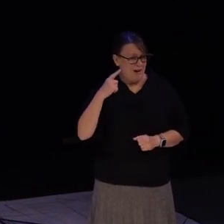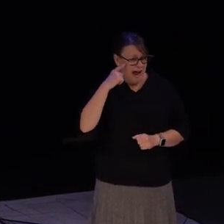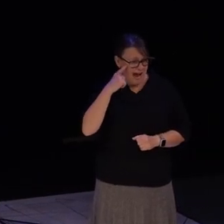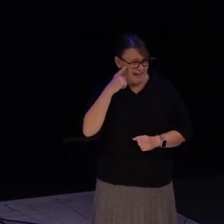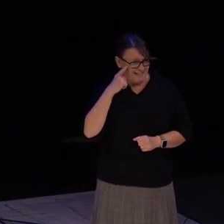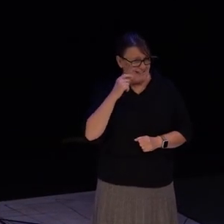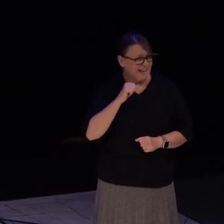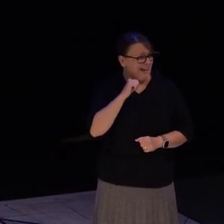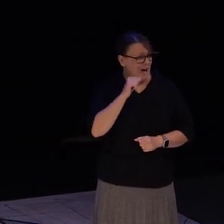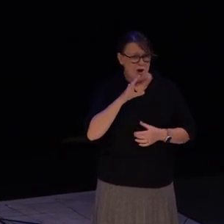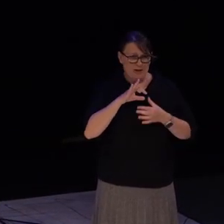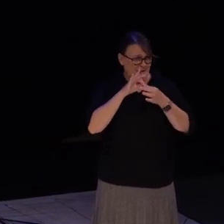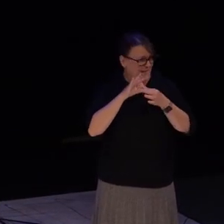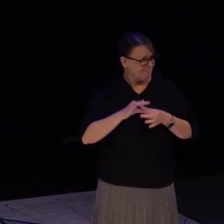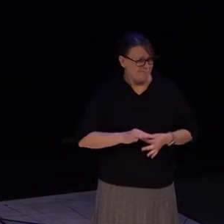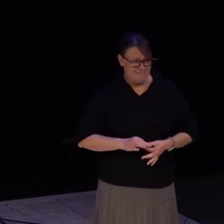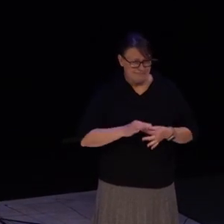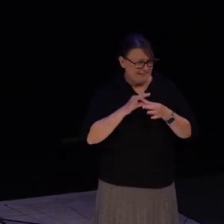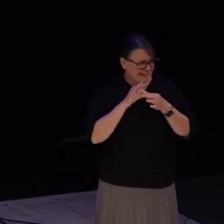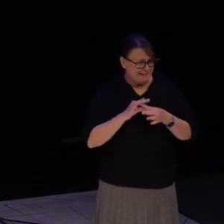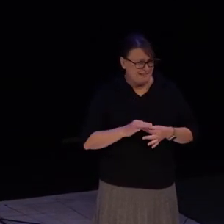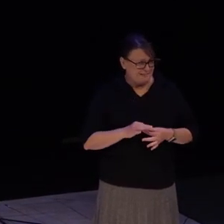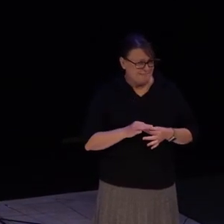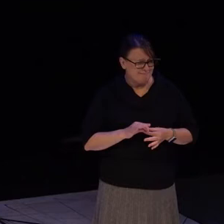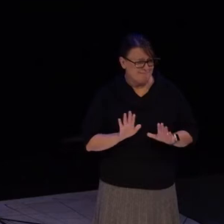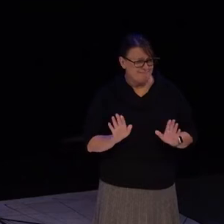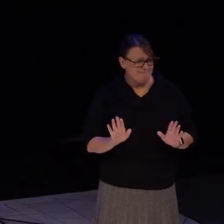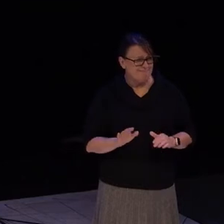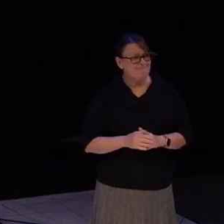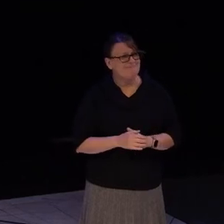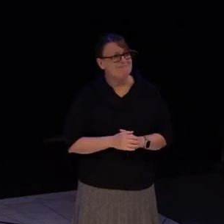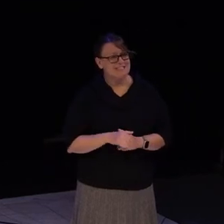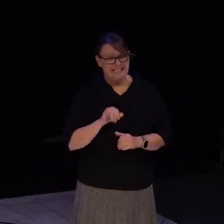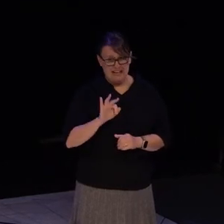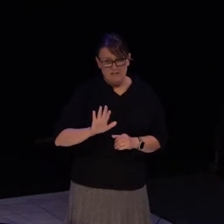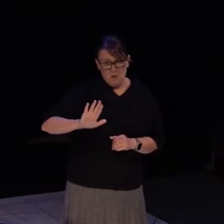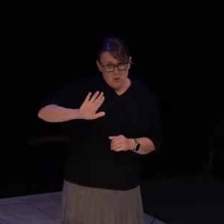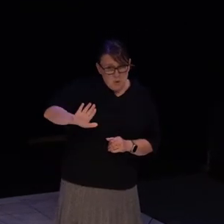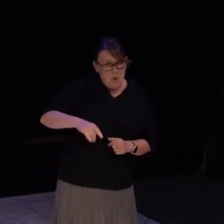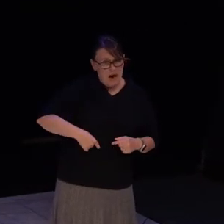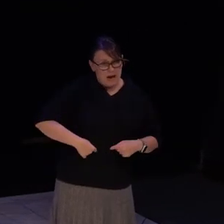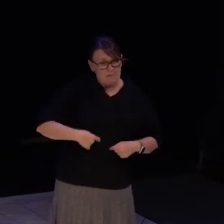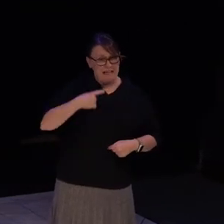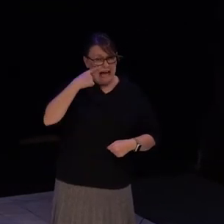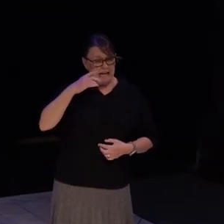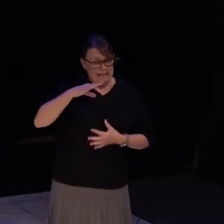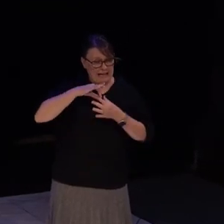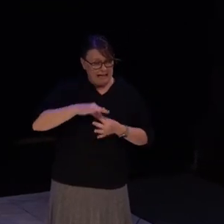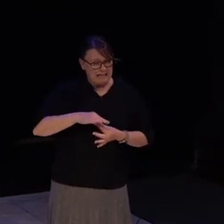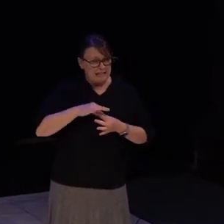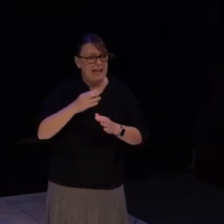are in no way, shape or form connected. And if yours are, let me know. I've got a great eye doctor.